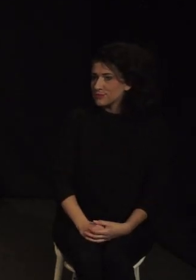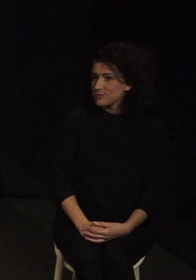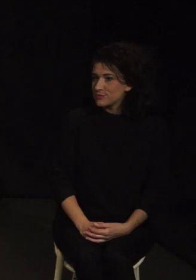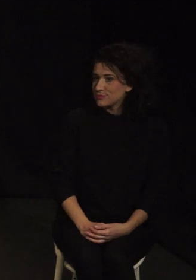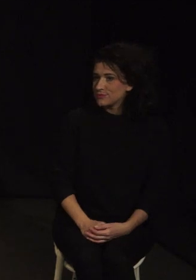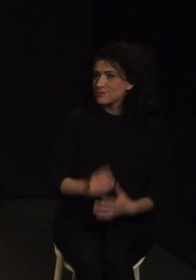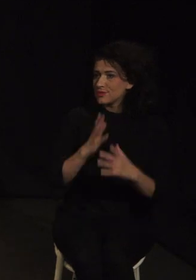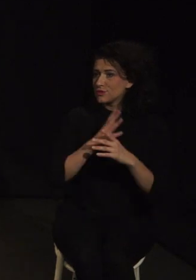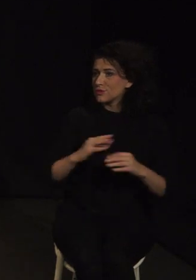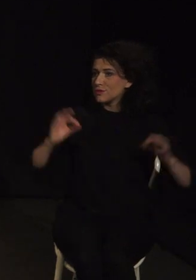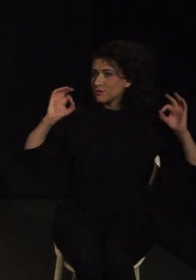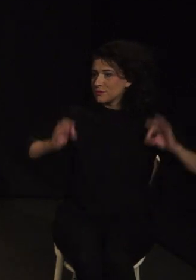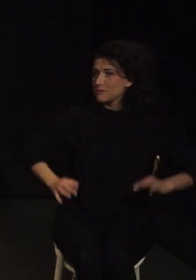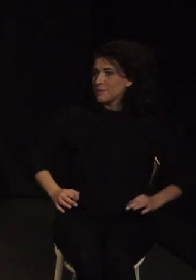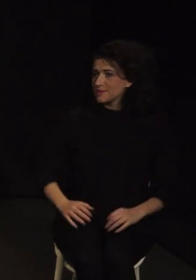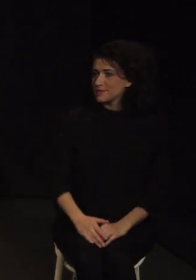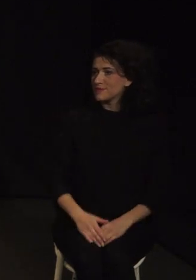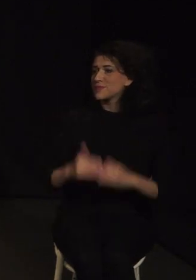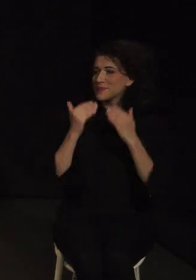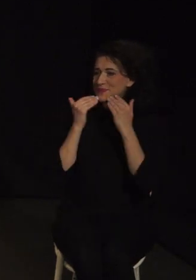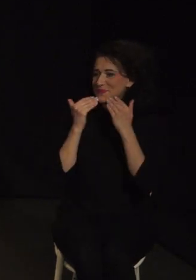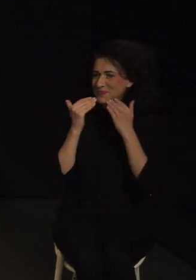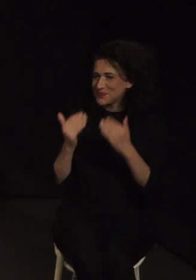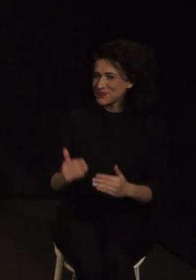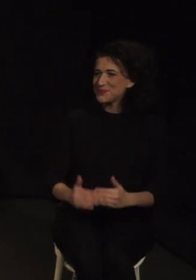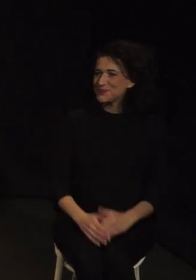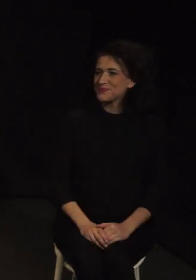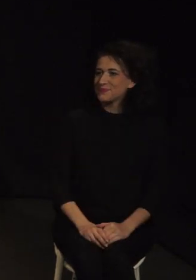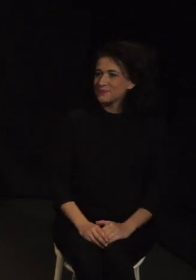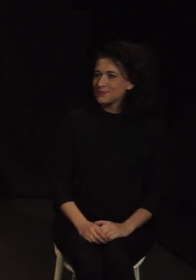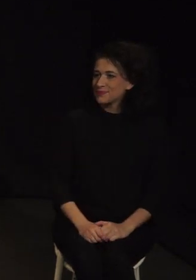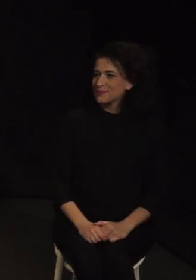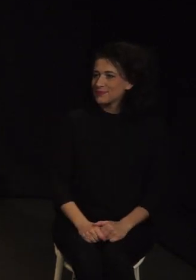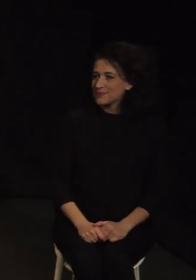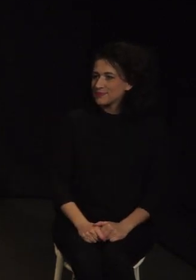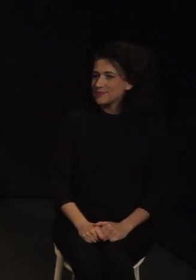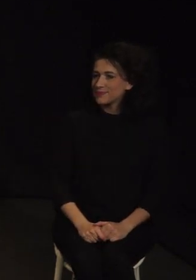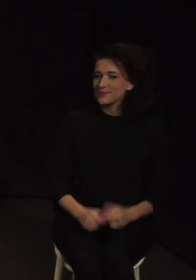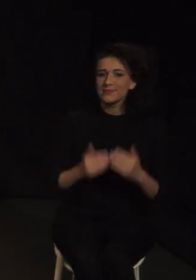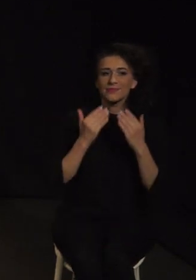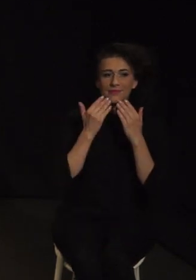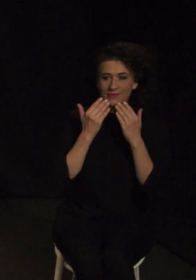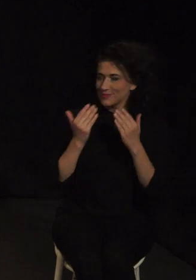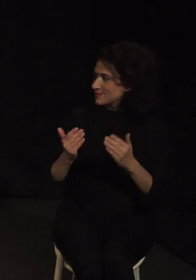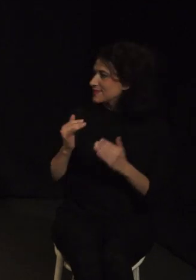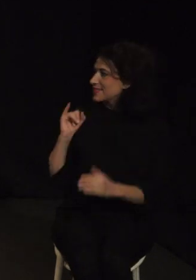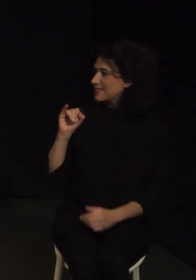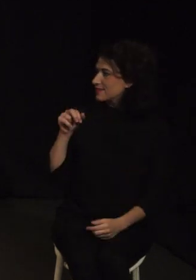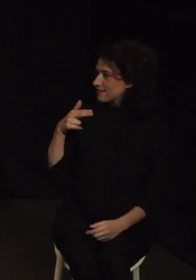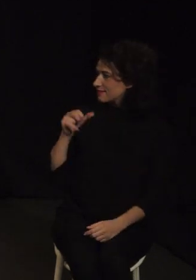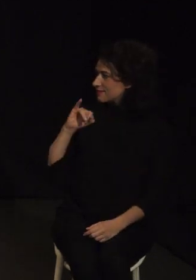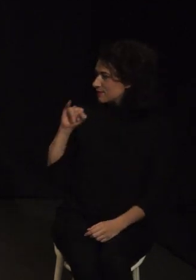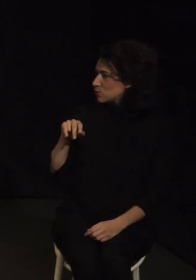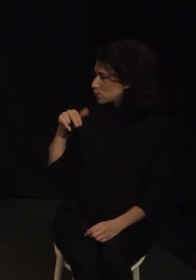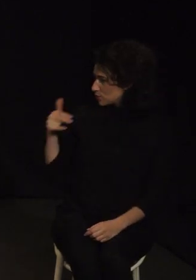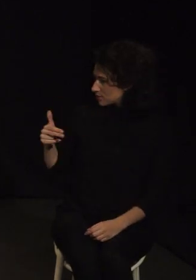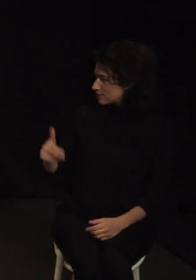Ladies and gentlemen, thank you. Many thanks to Irena Jun for being with us